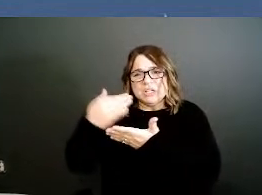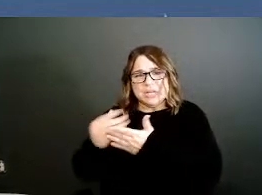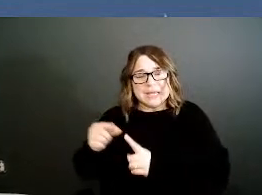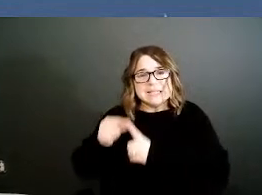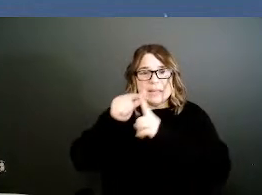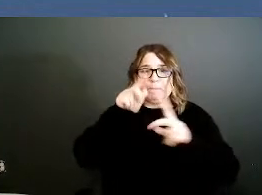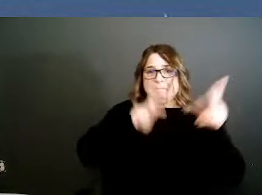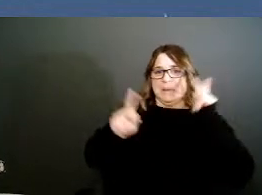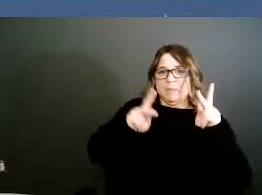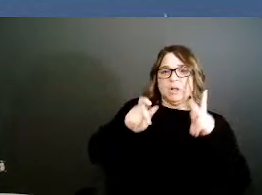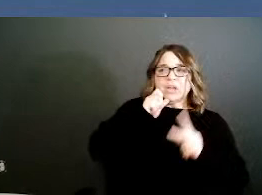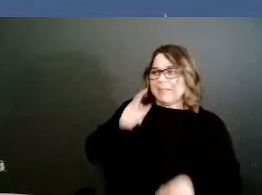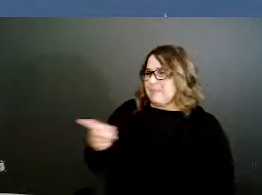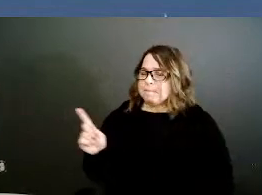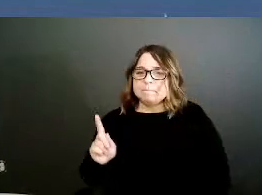THAT IS TRUE BASED ON THE STATED INCREASE OF 17%.